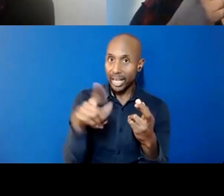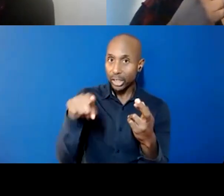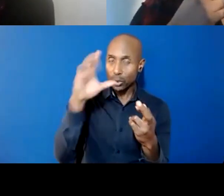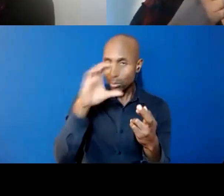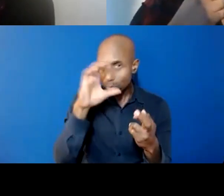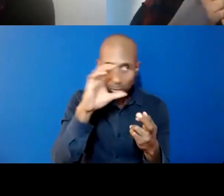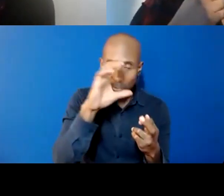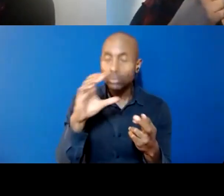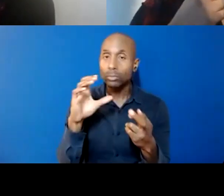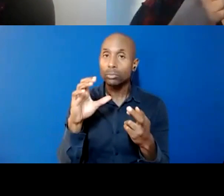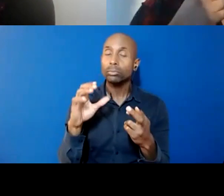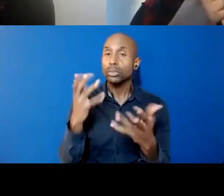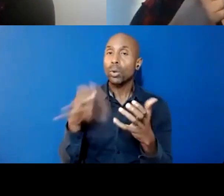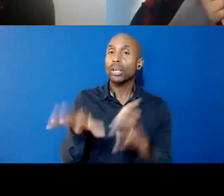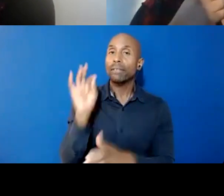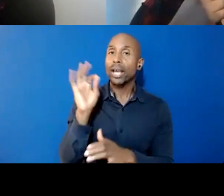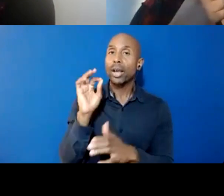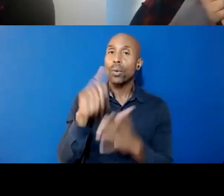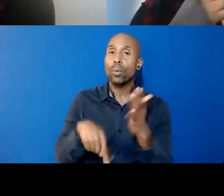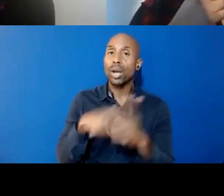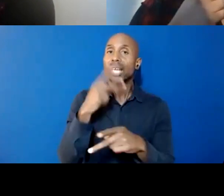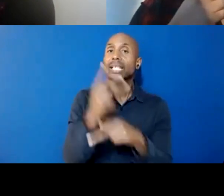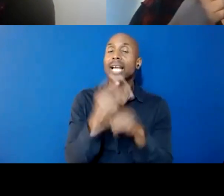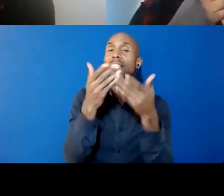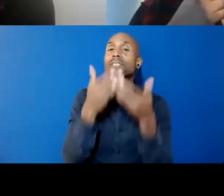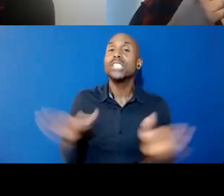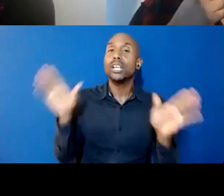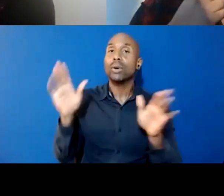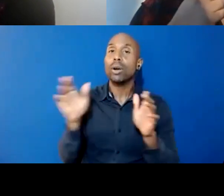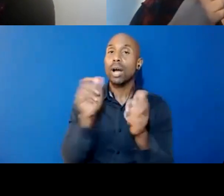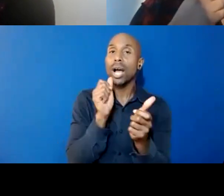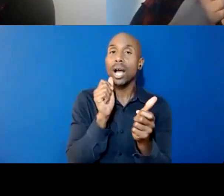what kinds of accommodations do students with disabilities need, and then you could take